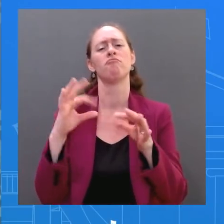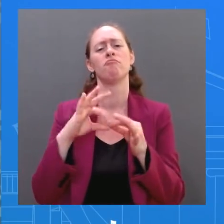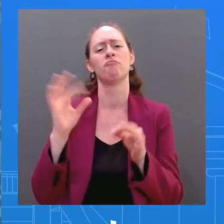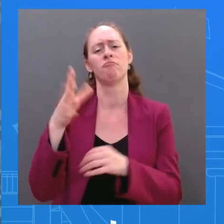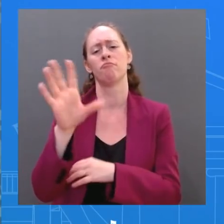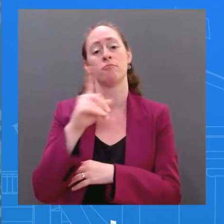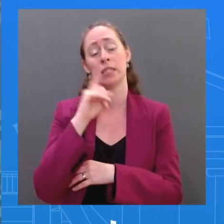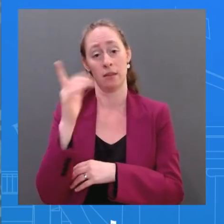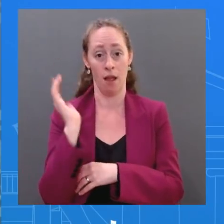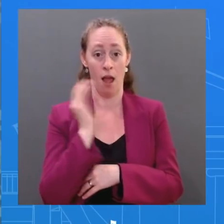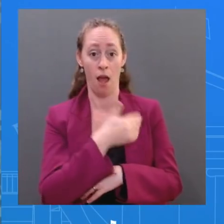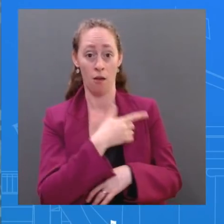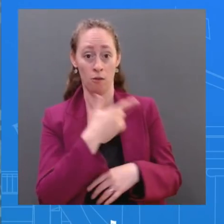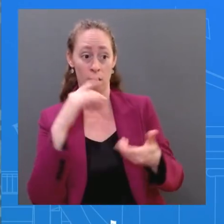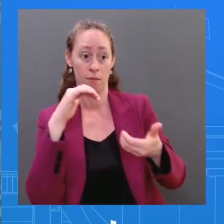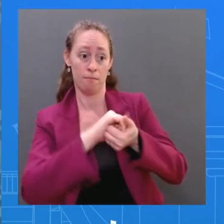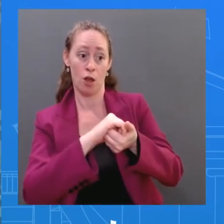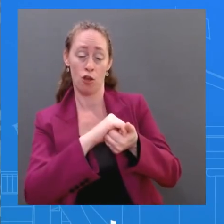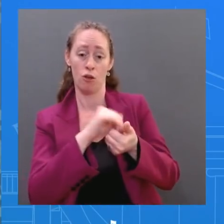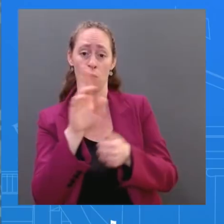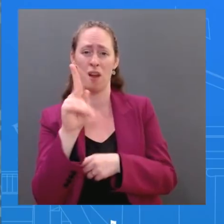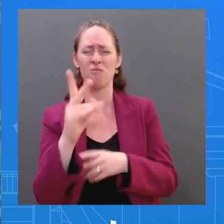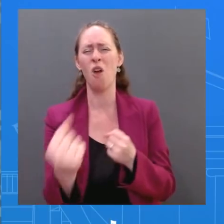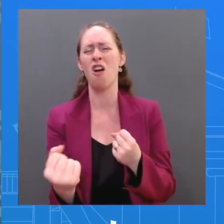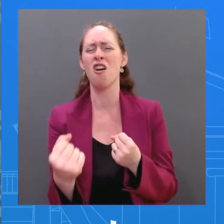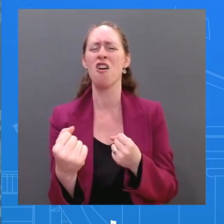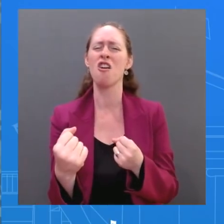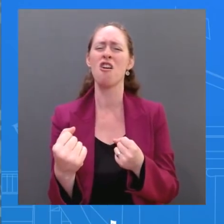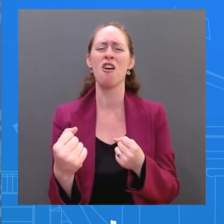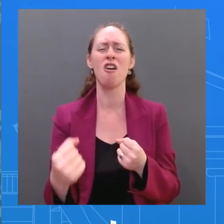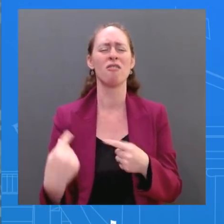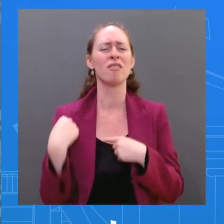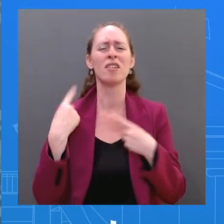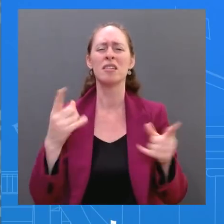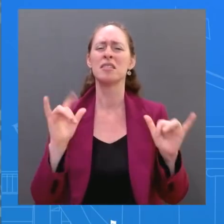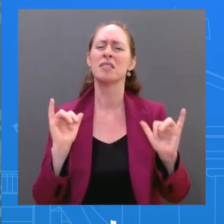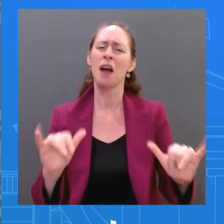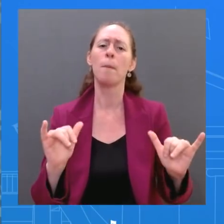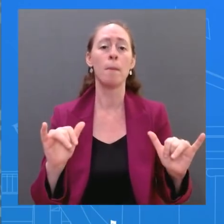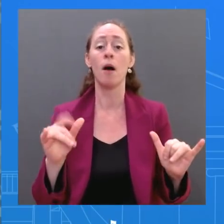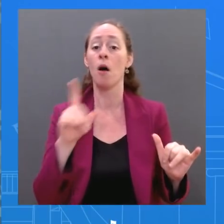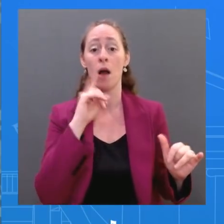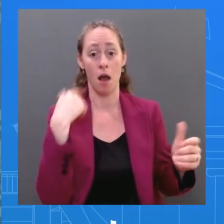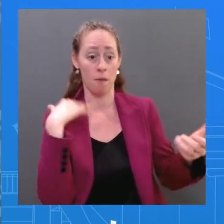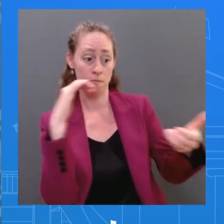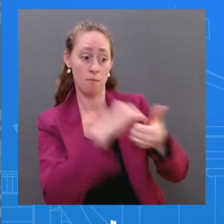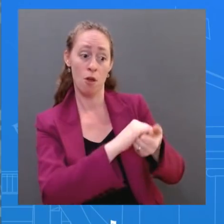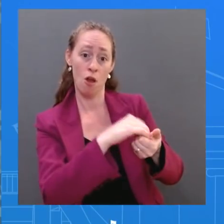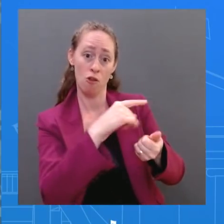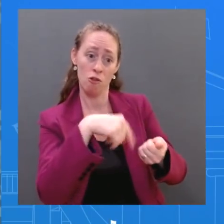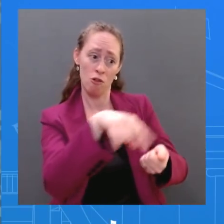Our special relationship with the people in the country will continue to endure. None of that changes.